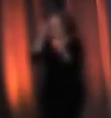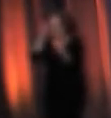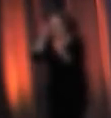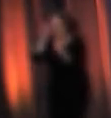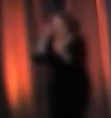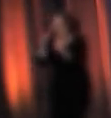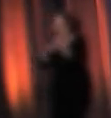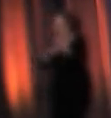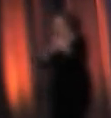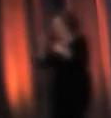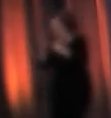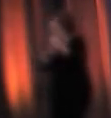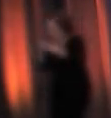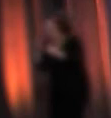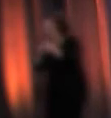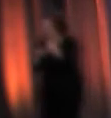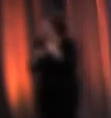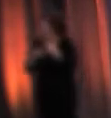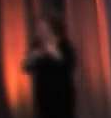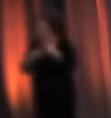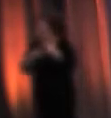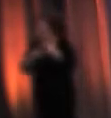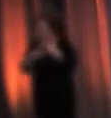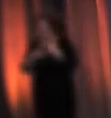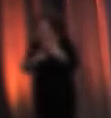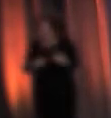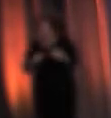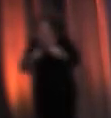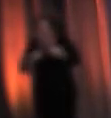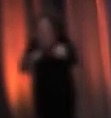evolving practice in museums and this is perhaps the